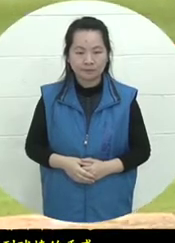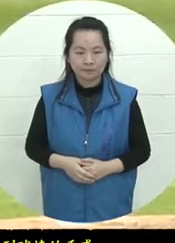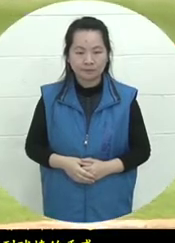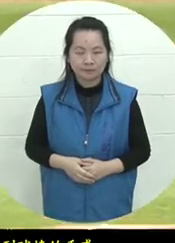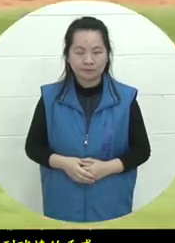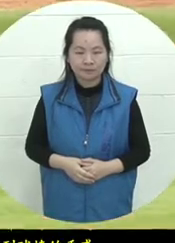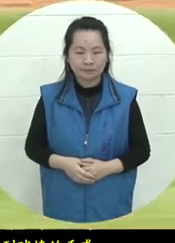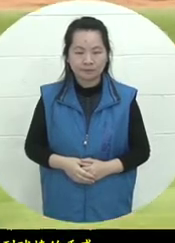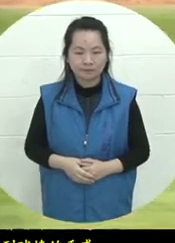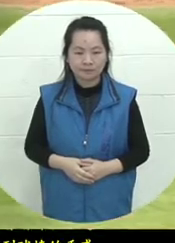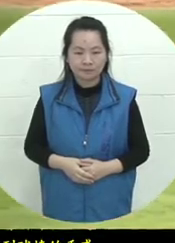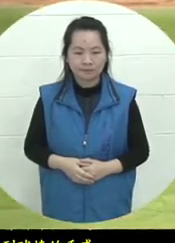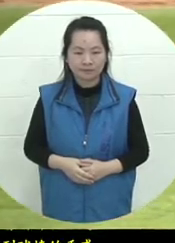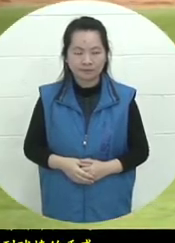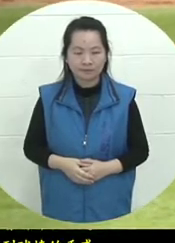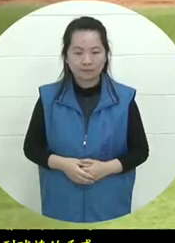up get up get up get up get up get up get up get up